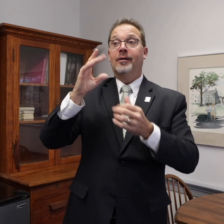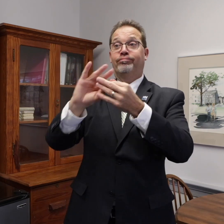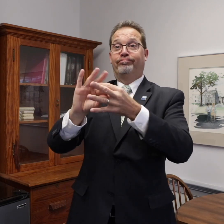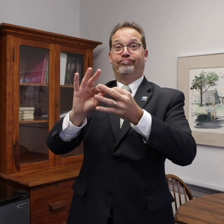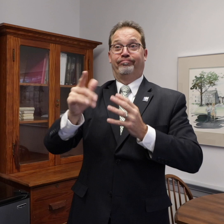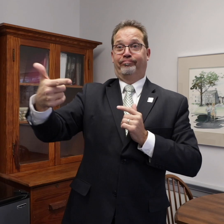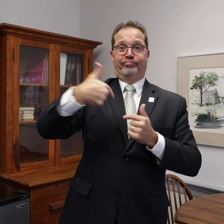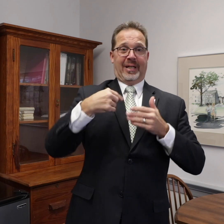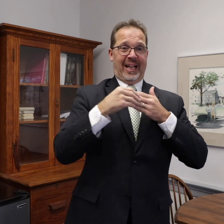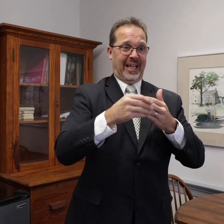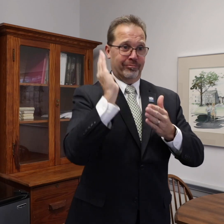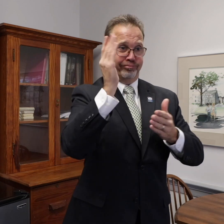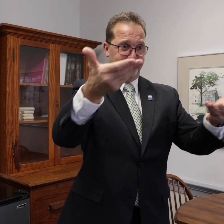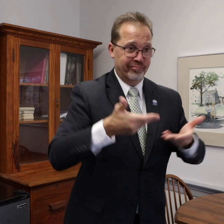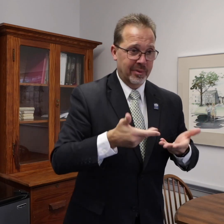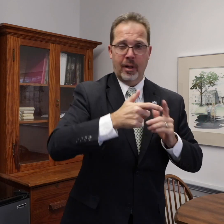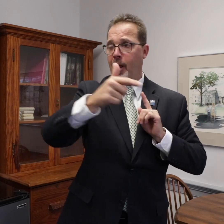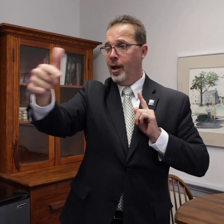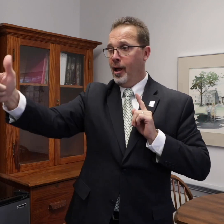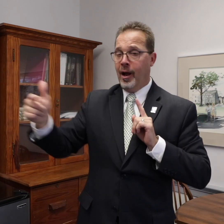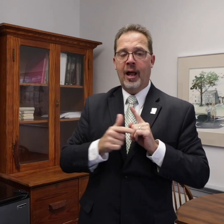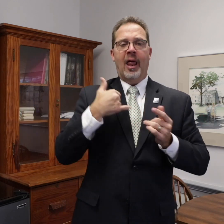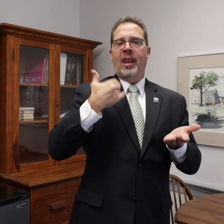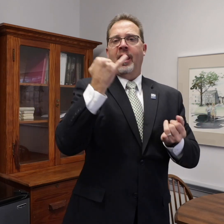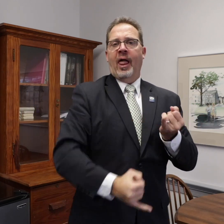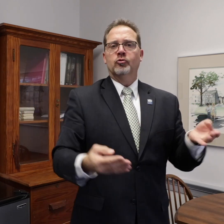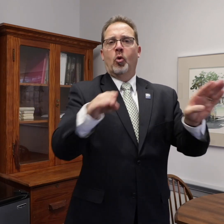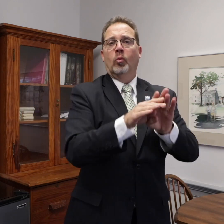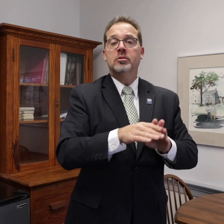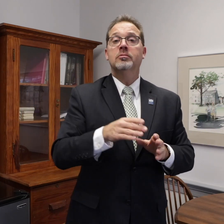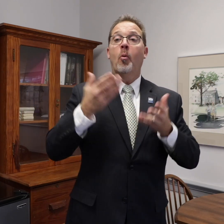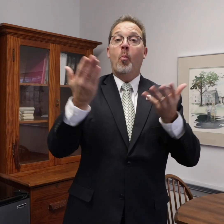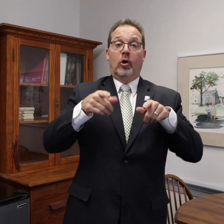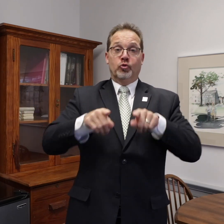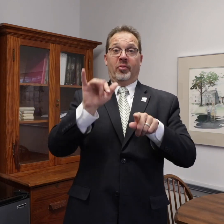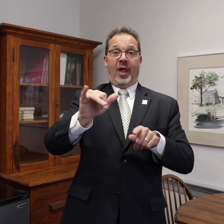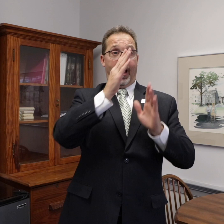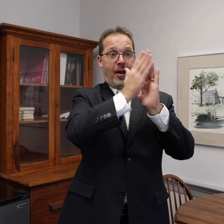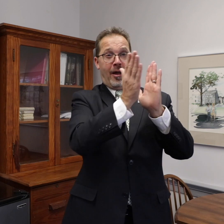Cohen, Mayor Kenney and other notable guests. Mayor Kenney remarked about the